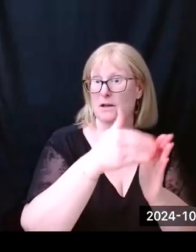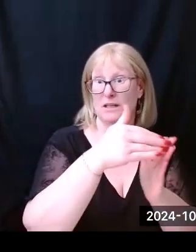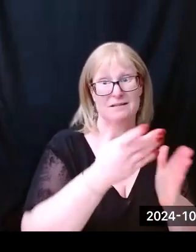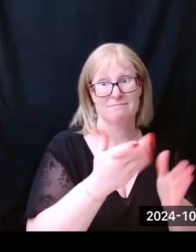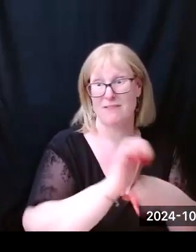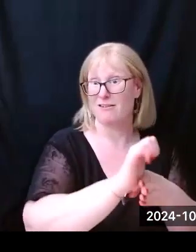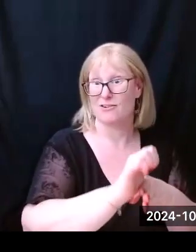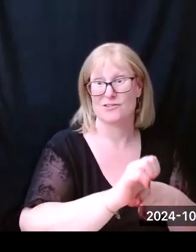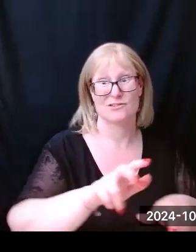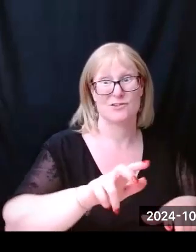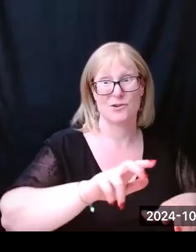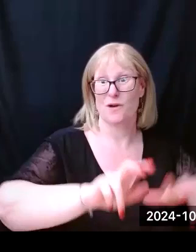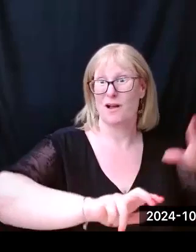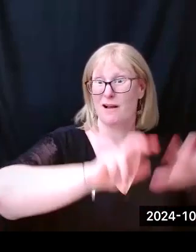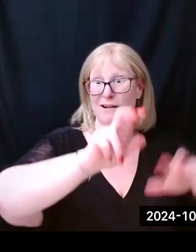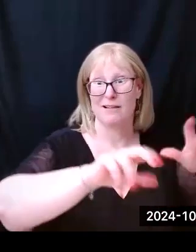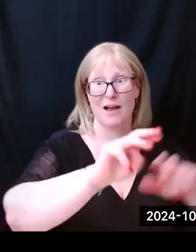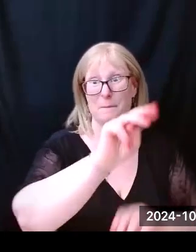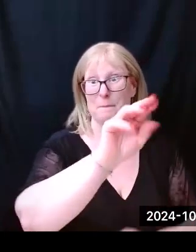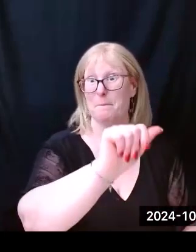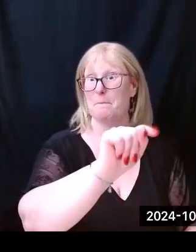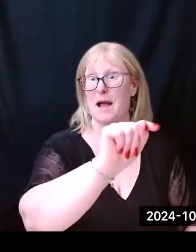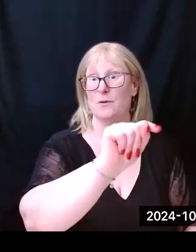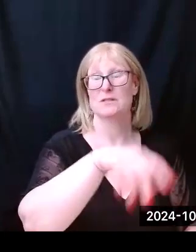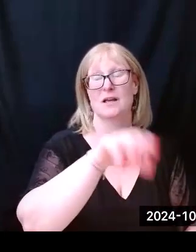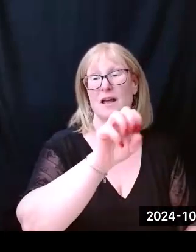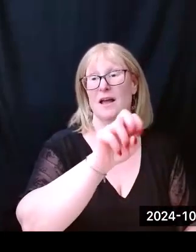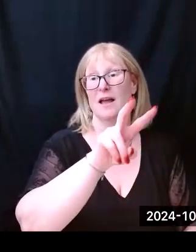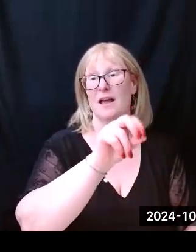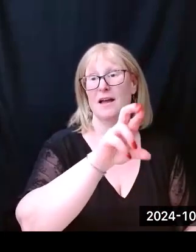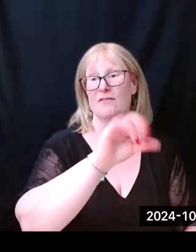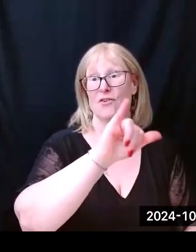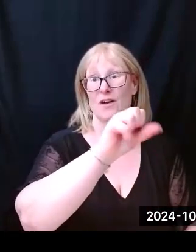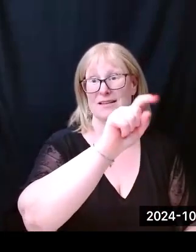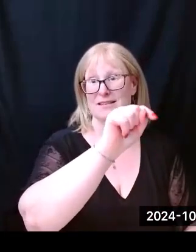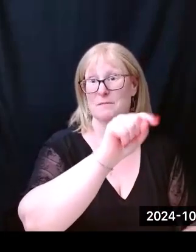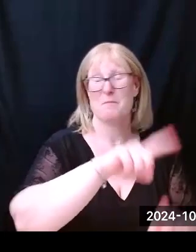So we have to be realistic about where we meet kids. The reason that we